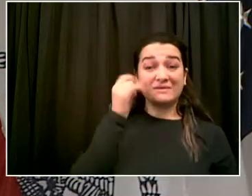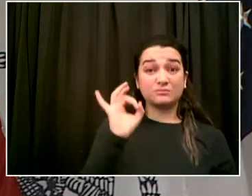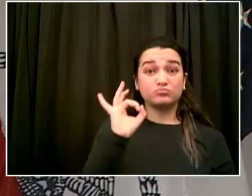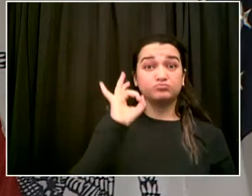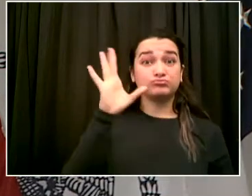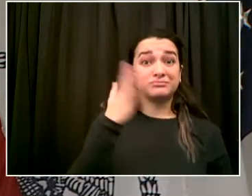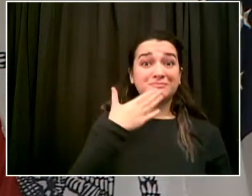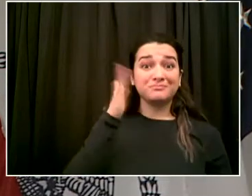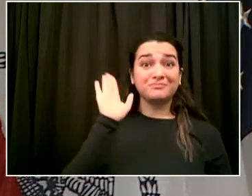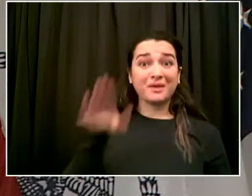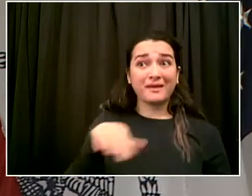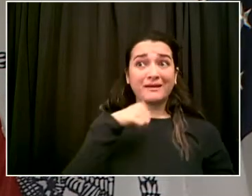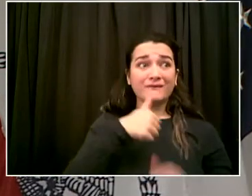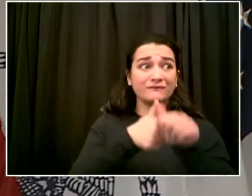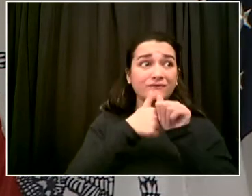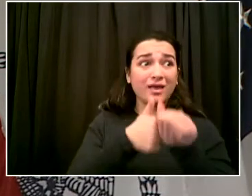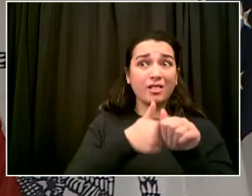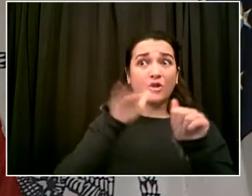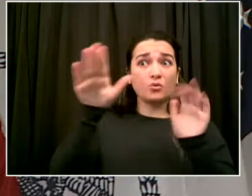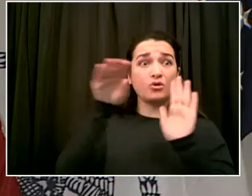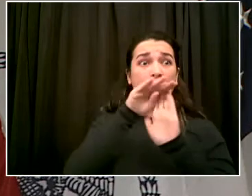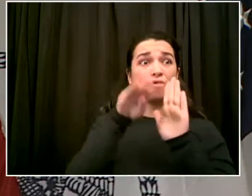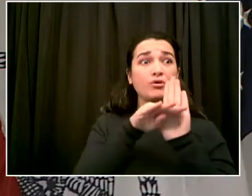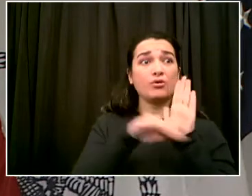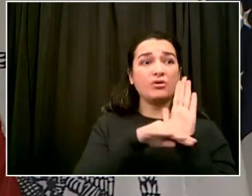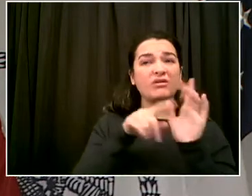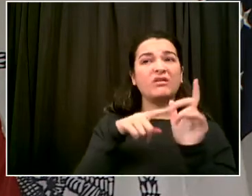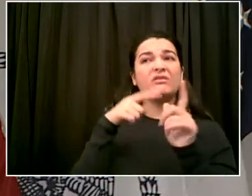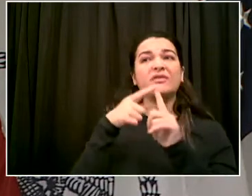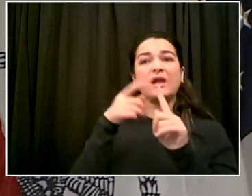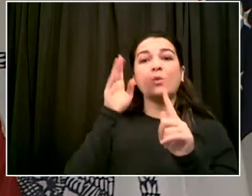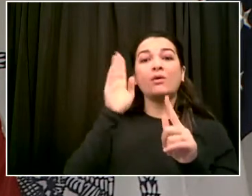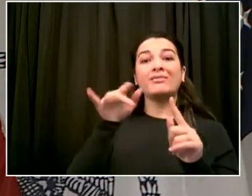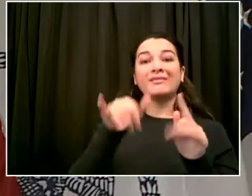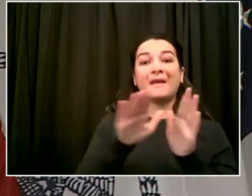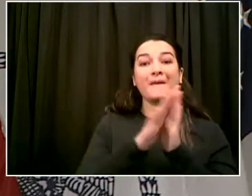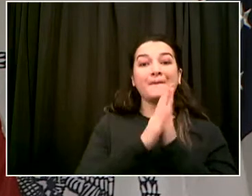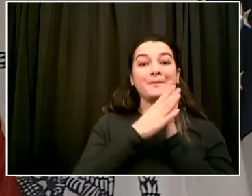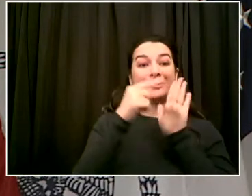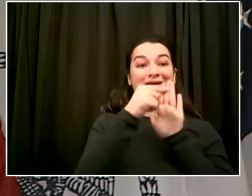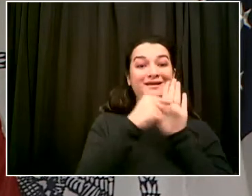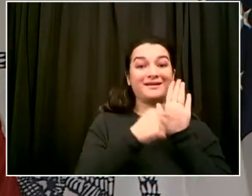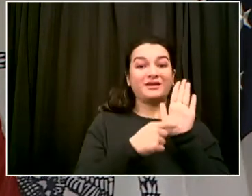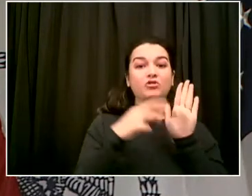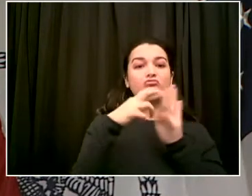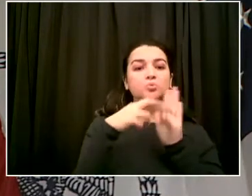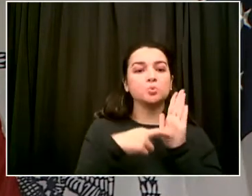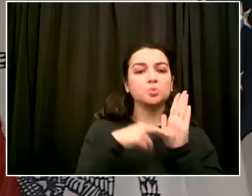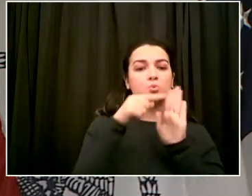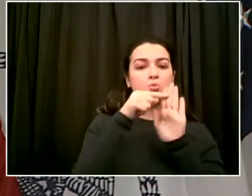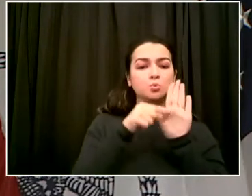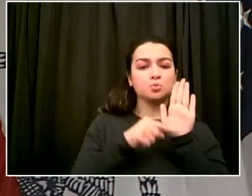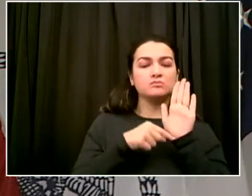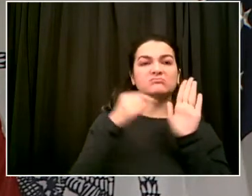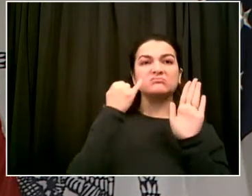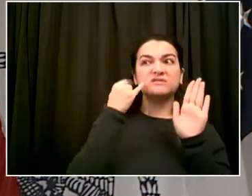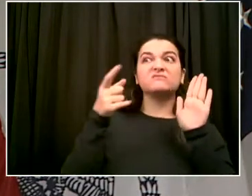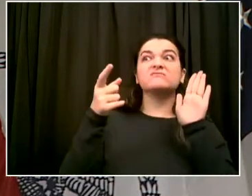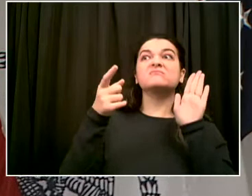NYPD. BUT WEWE PUBLISHED FRIDAY, DISCIPLINE MATRIX, THIS WILL REVOLUTIONIZE POLICE